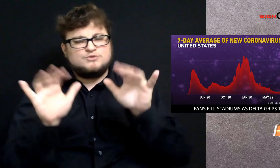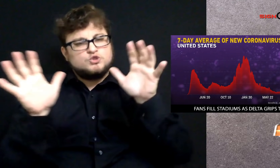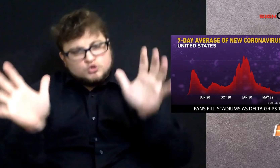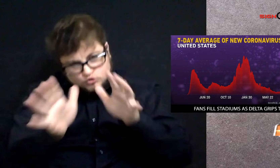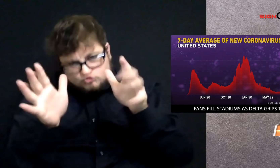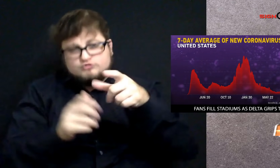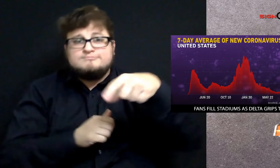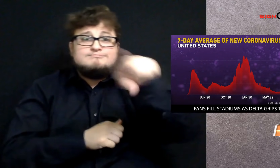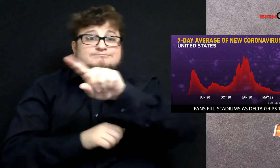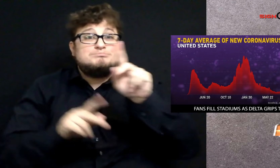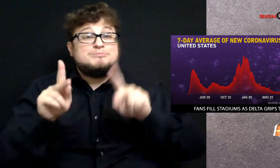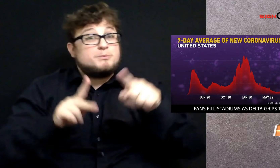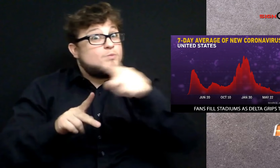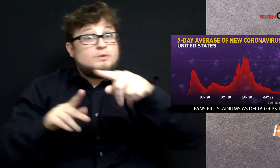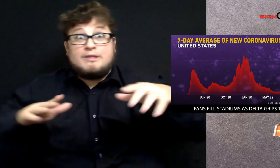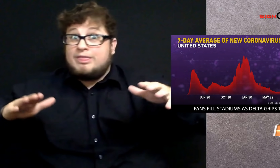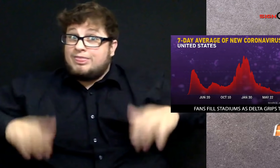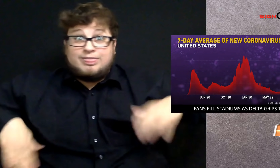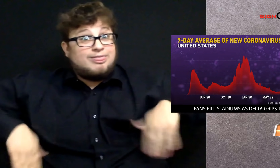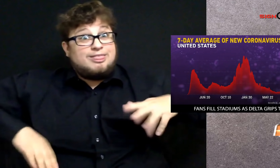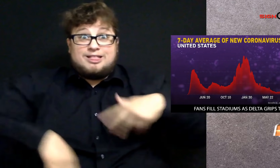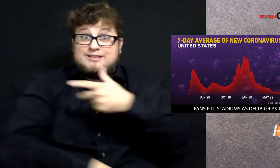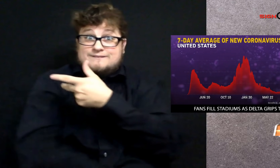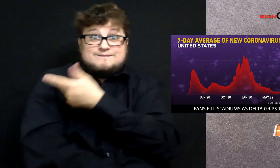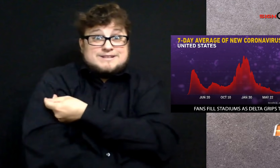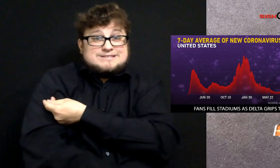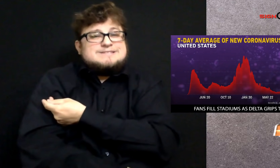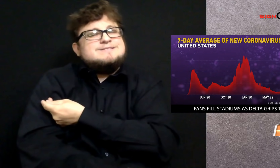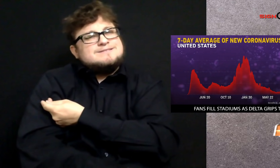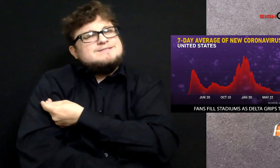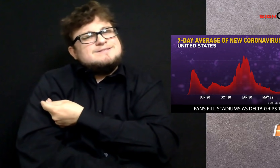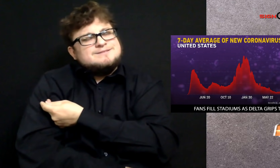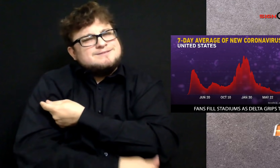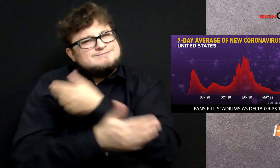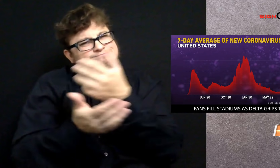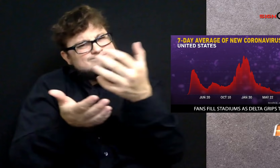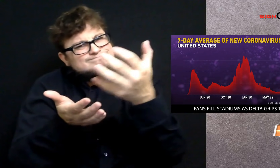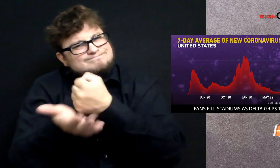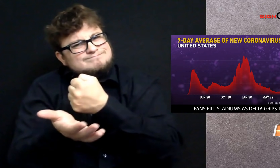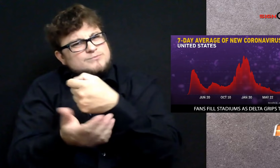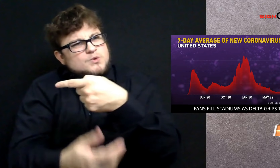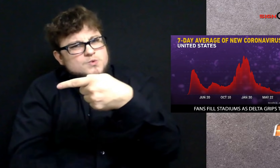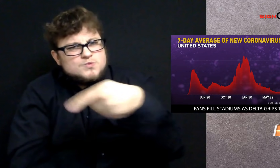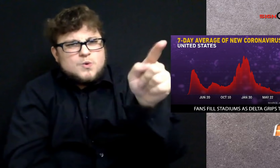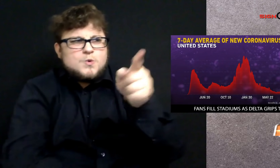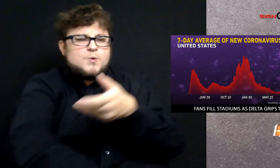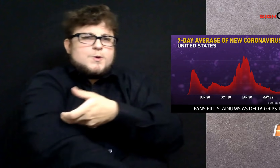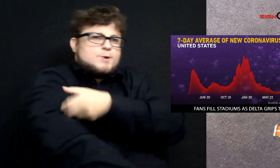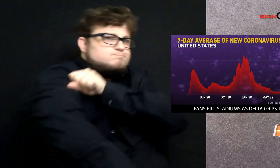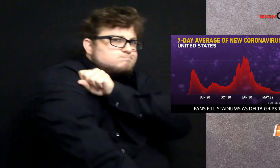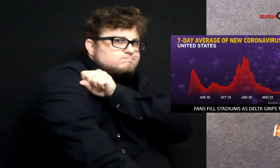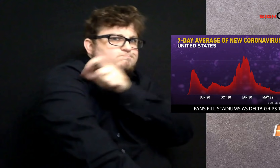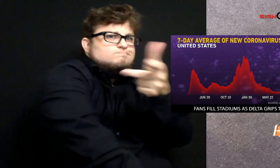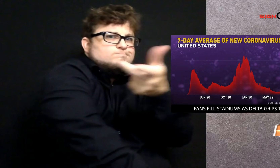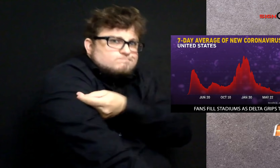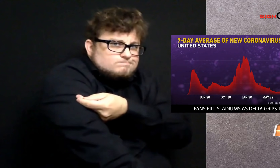and health experts continue to urge those still unvaccinated to roll up their sleeves